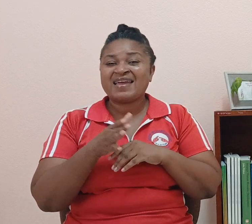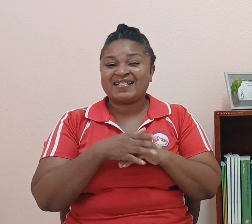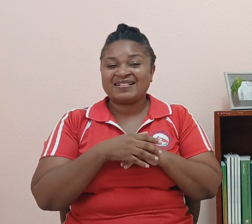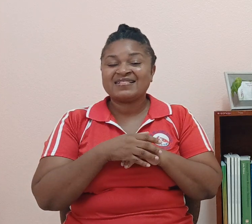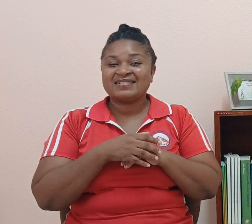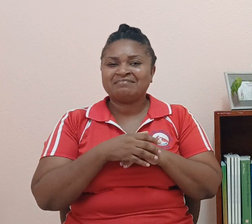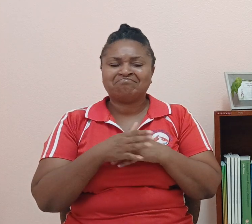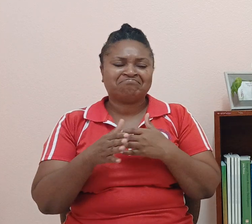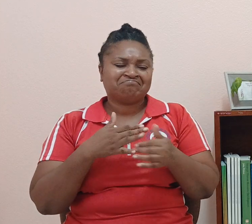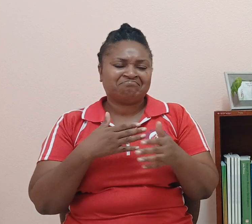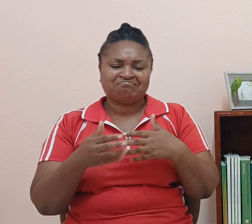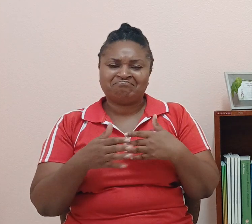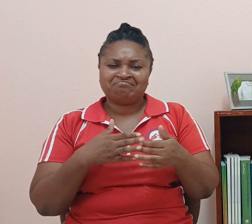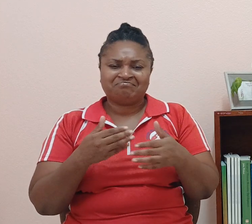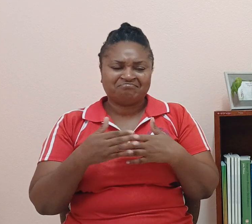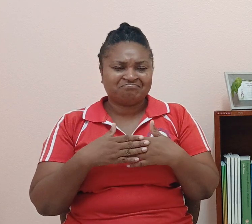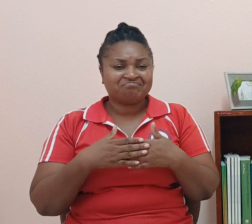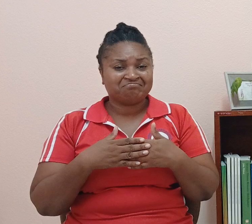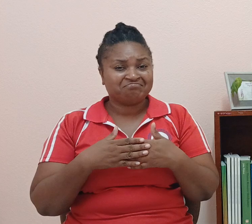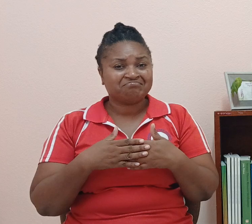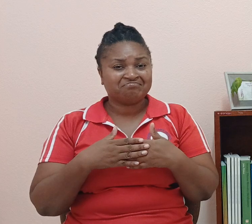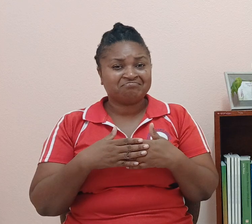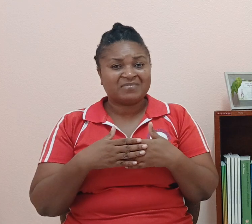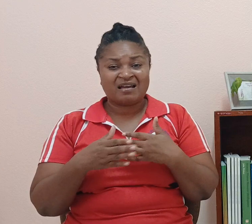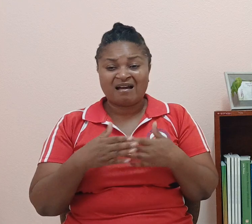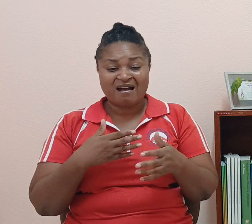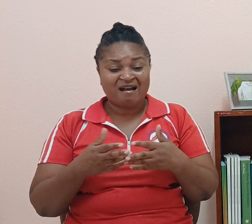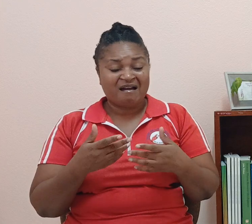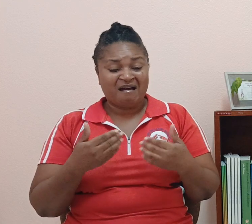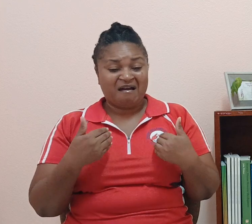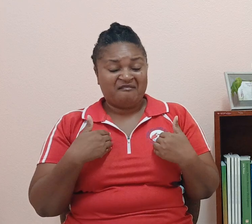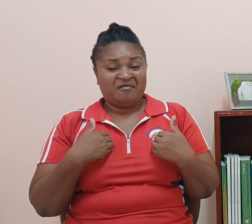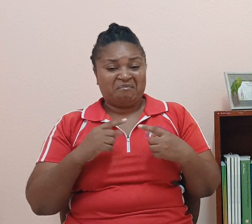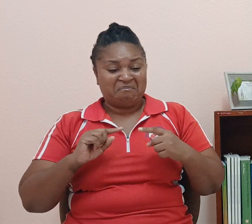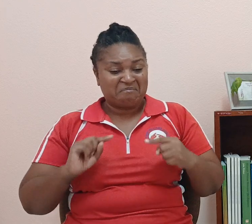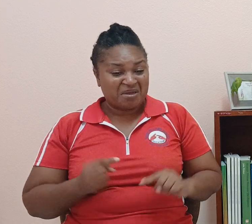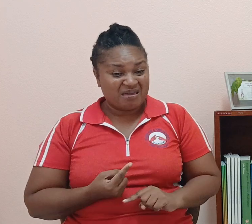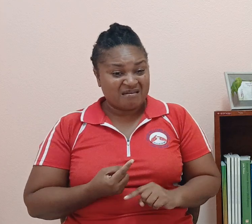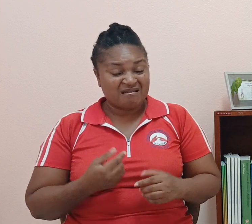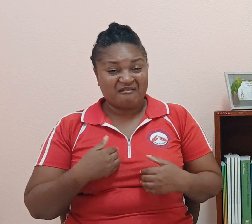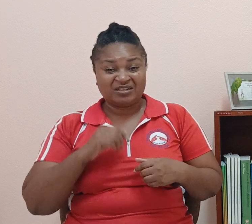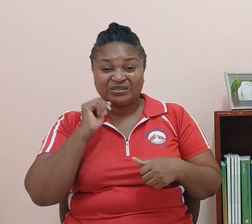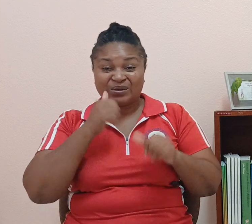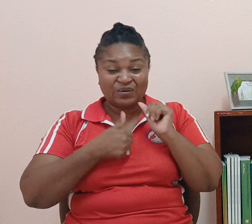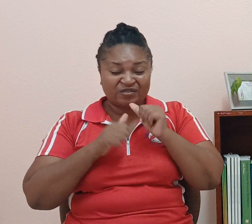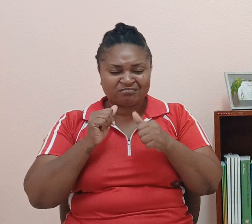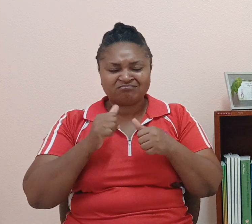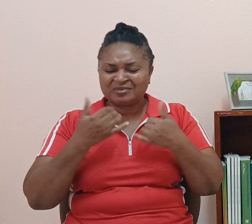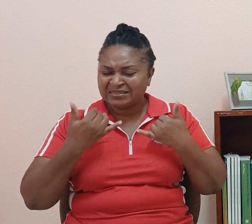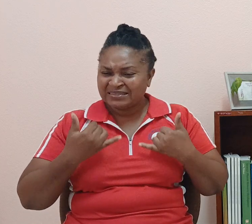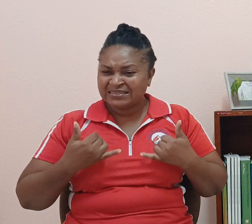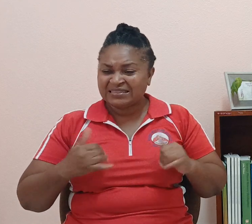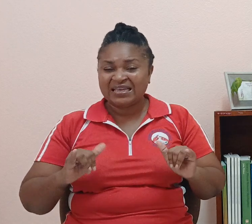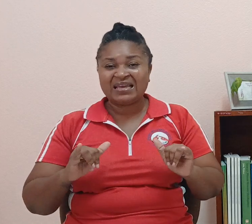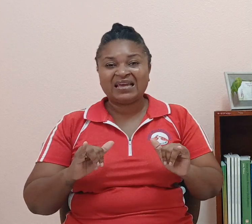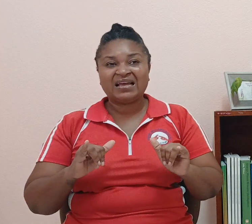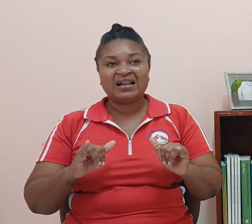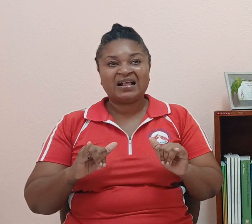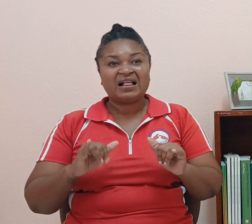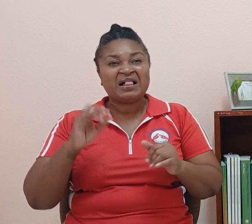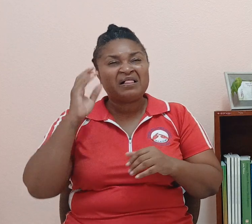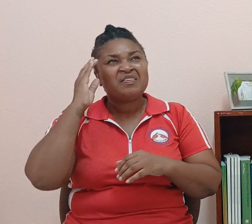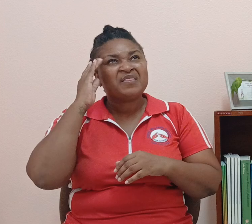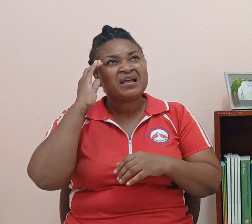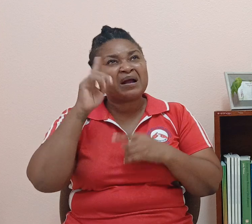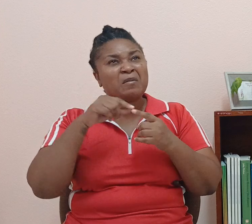Furthermore, even in pain and suffering, we must count our blessings and have an attitude